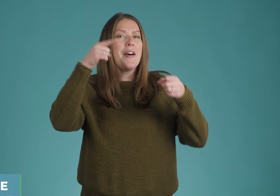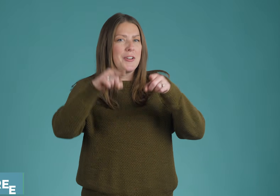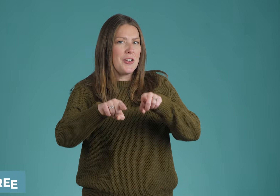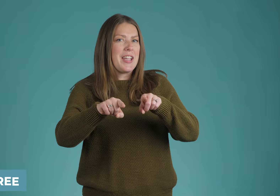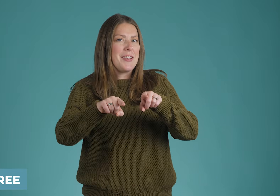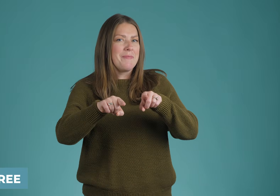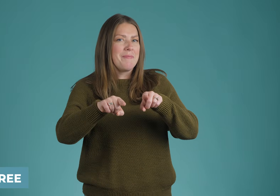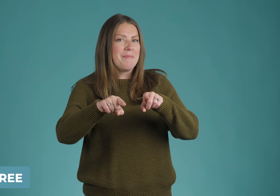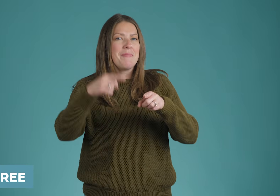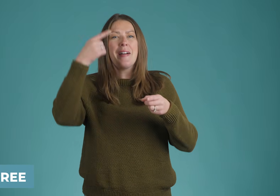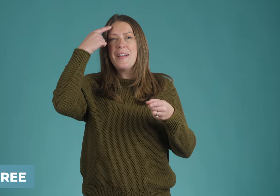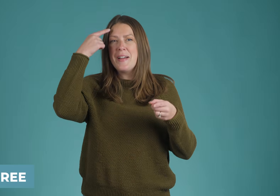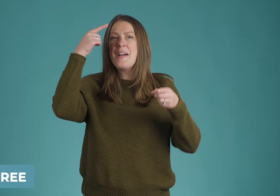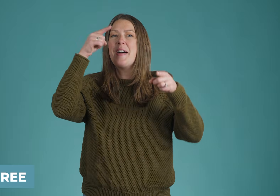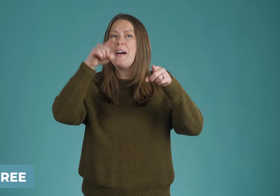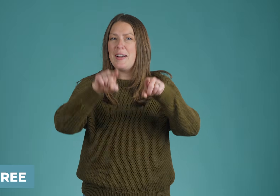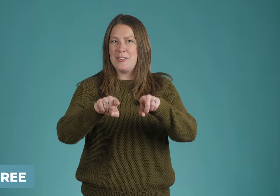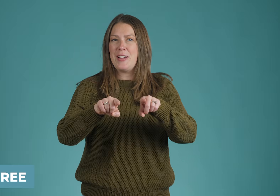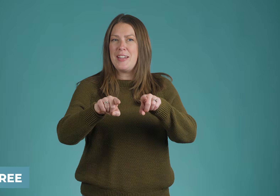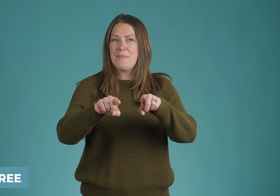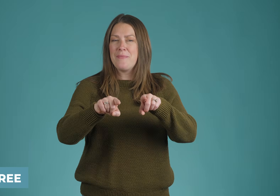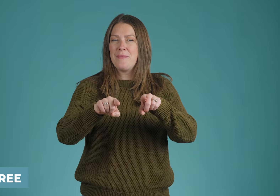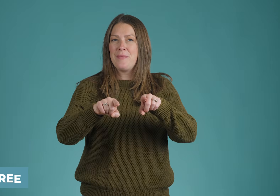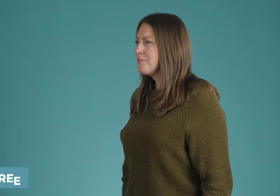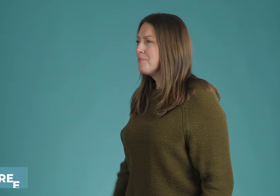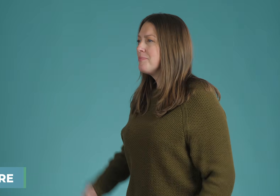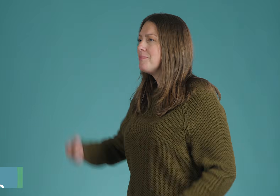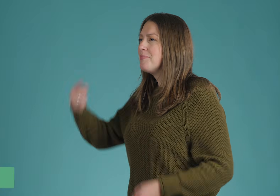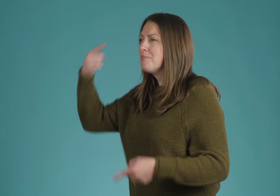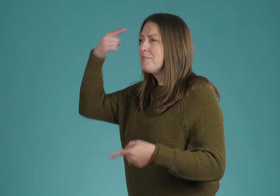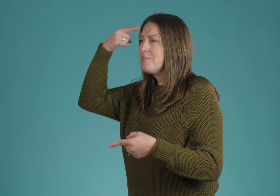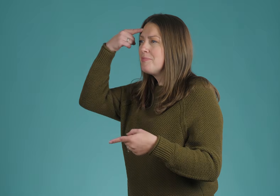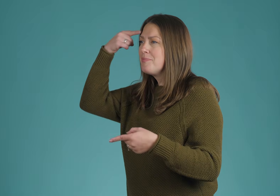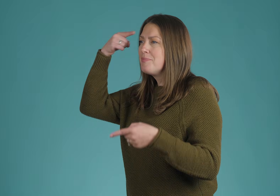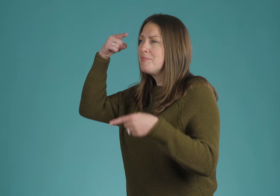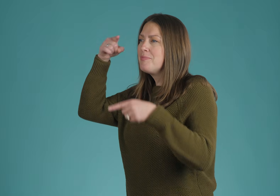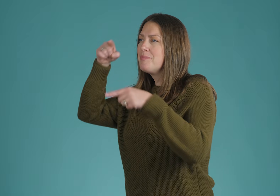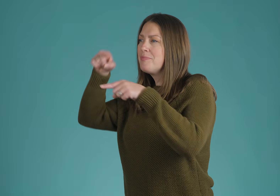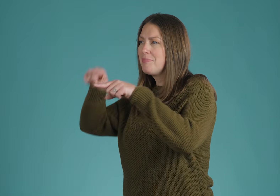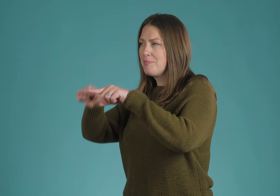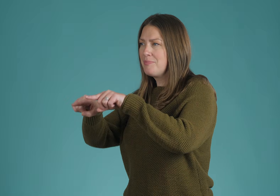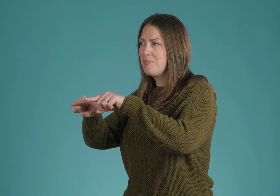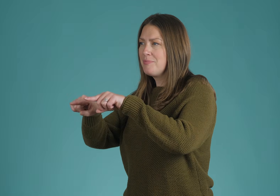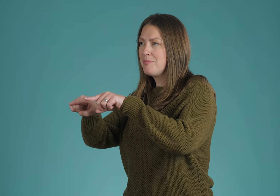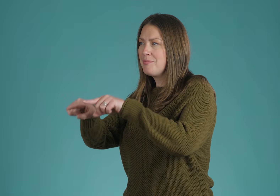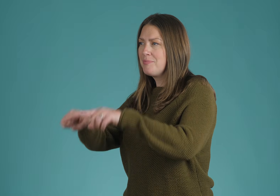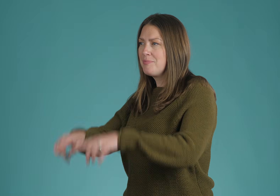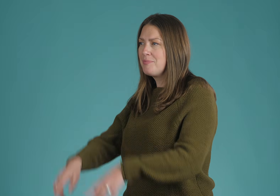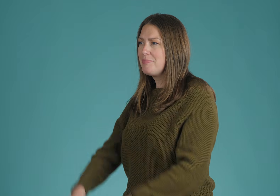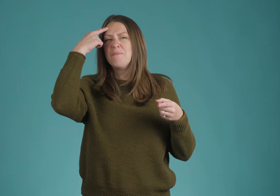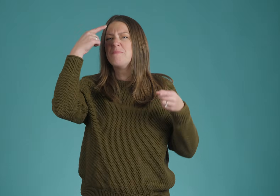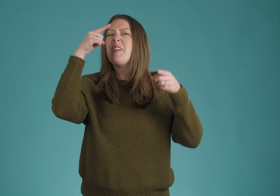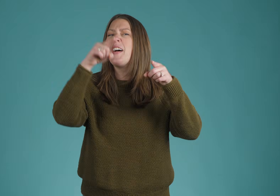Agree. Think. And then your two fingers coming together.